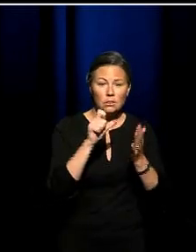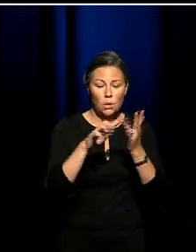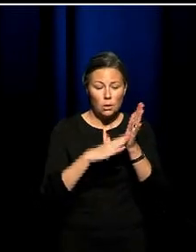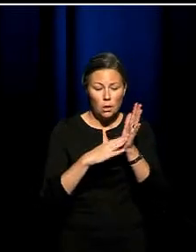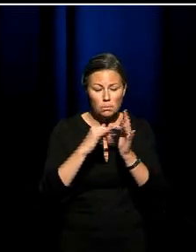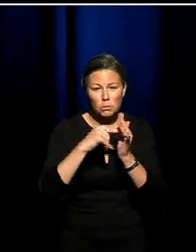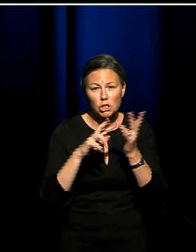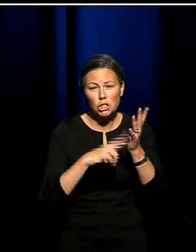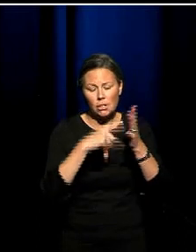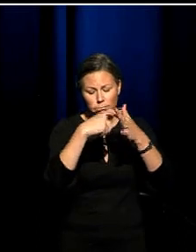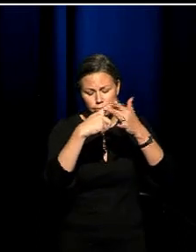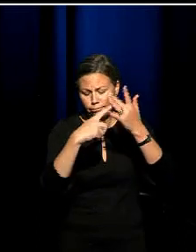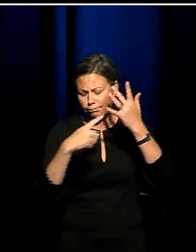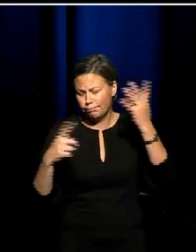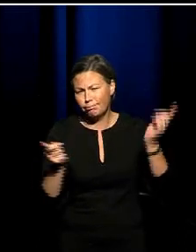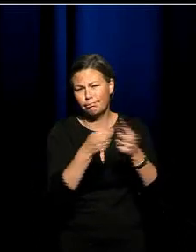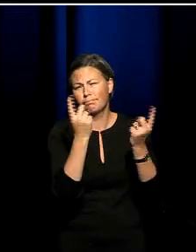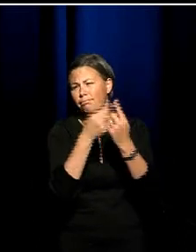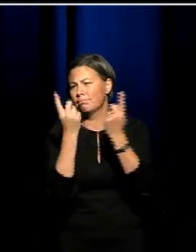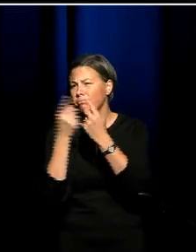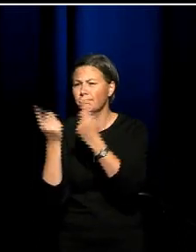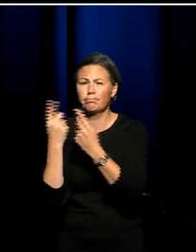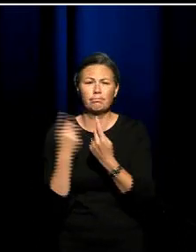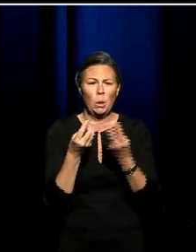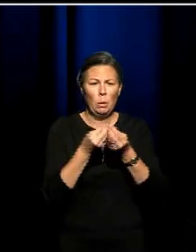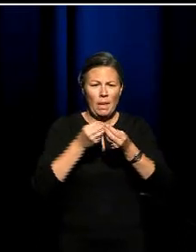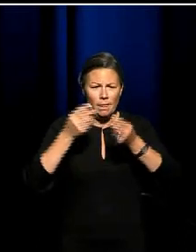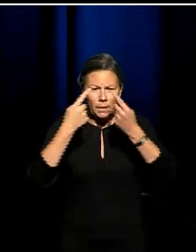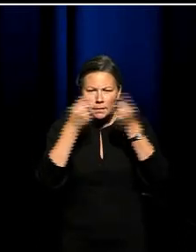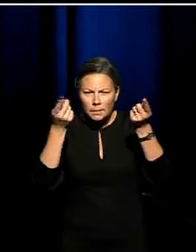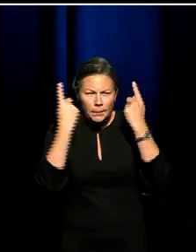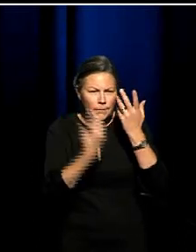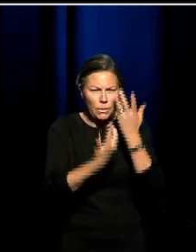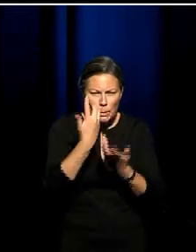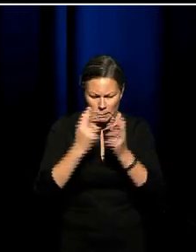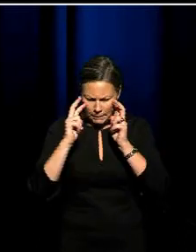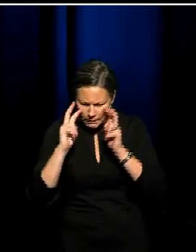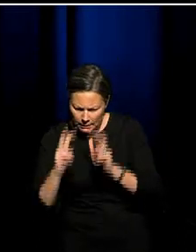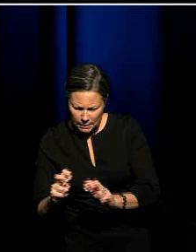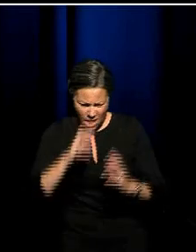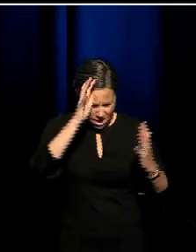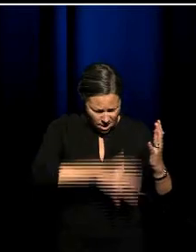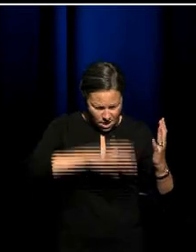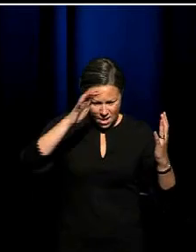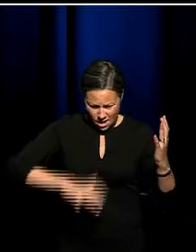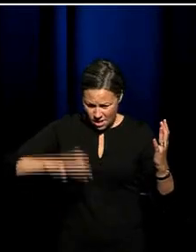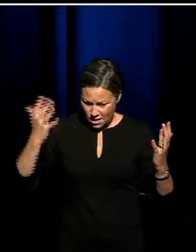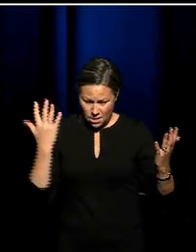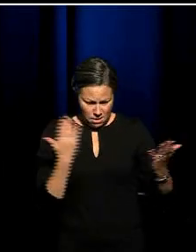Rights Commission's and numerous other bodies supplemented by the work of scholars in universities and research institutes. It is clearly important that